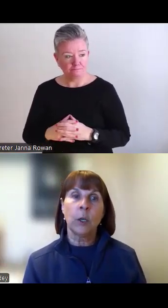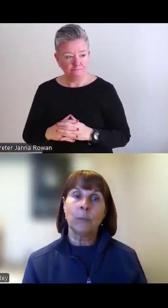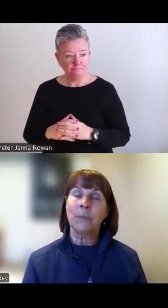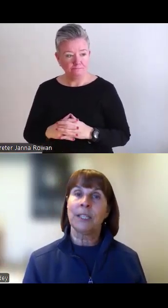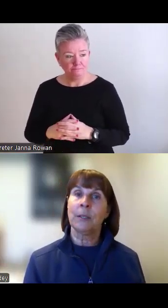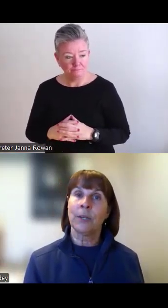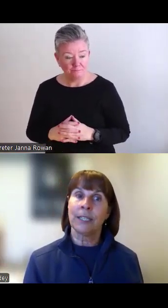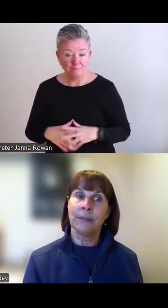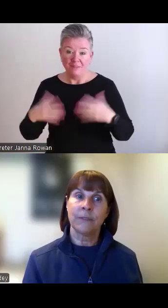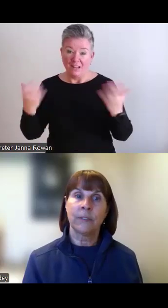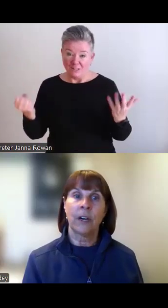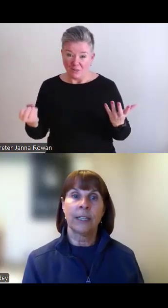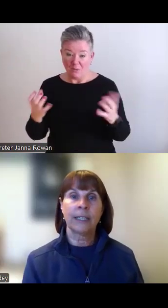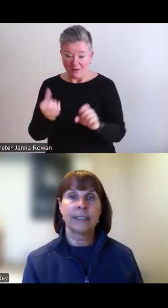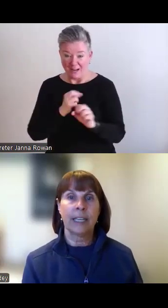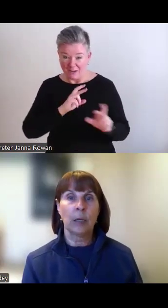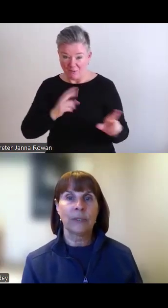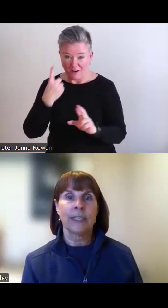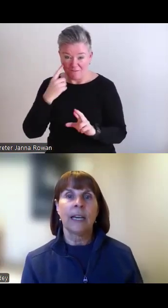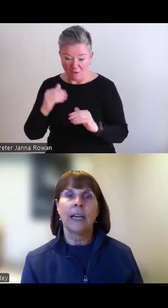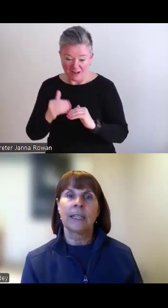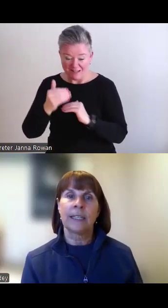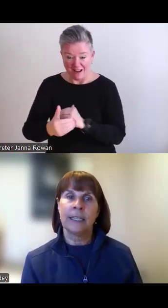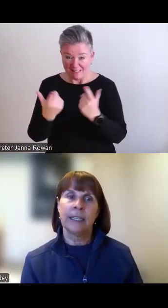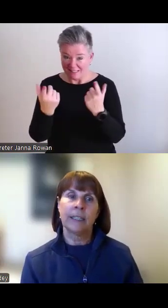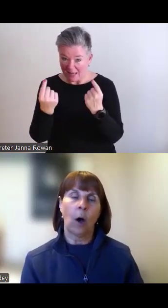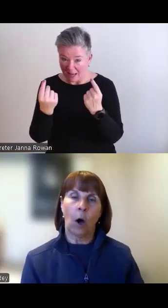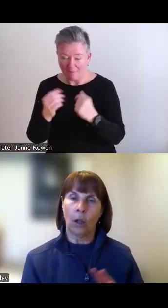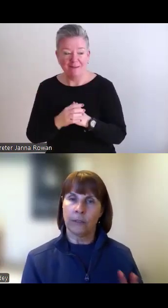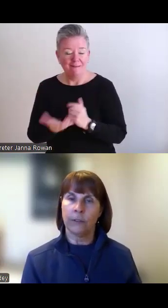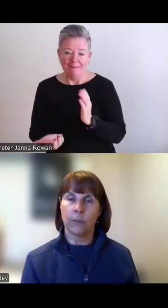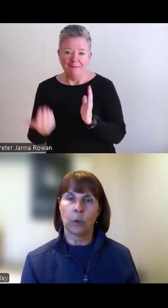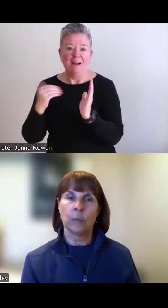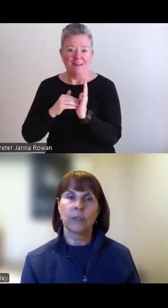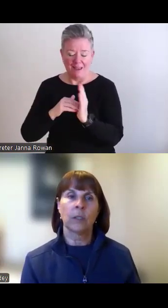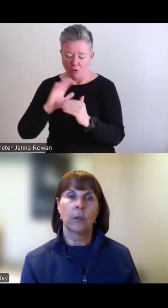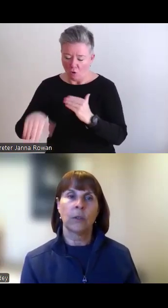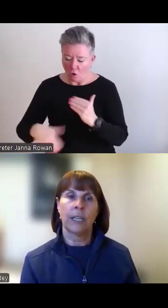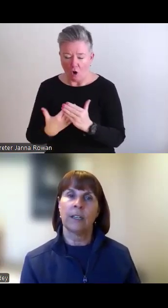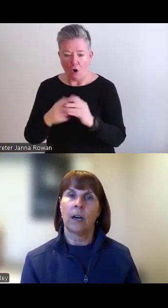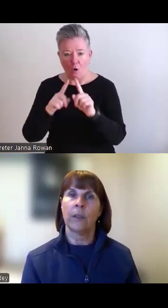So, getting ready for our next steps. Again, all of the forms are located